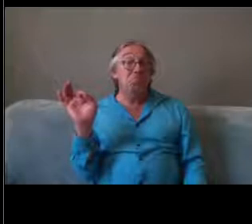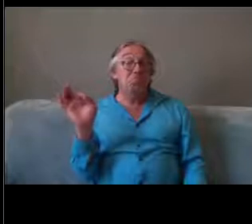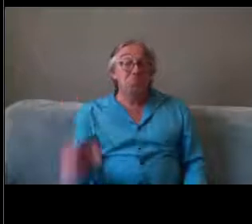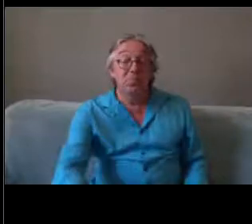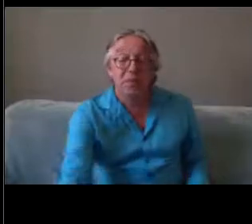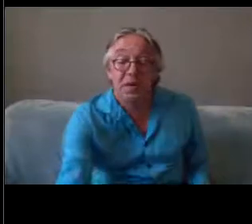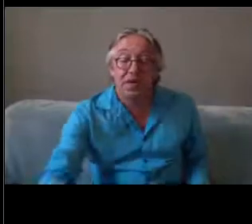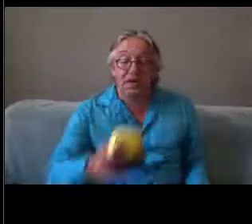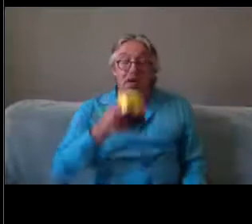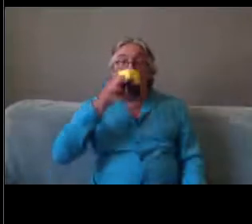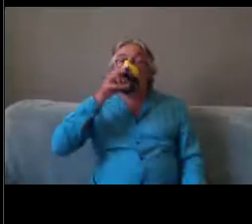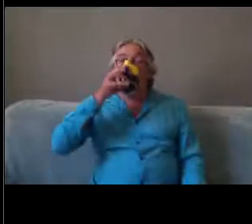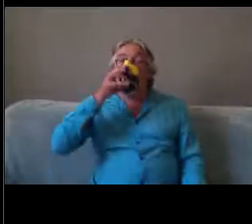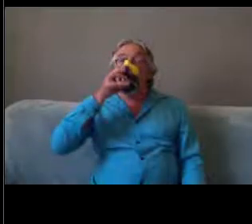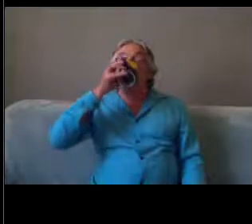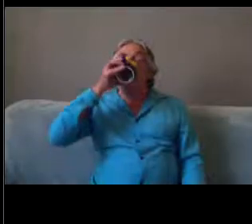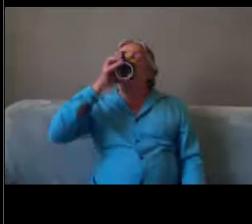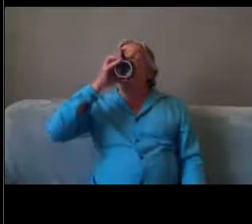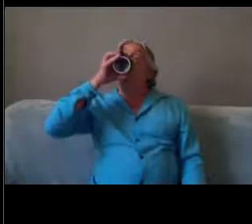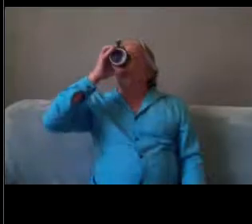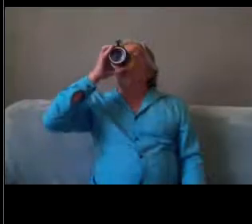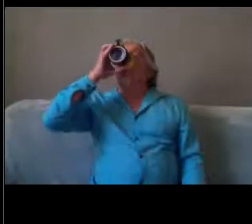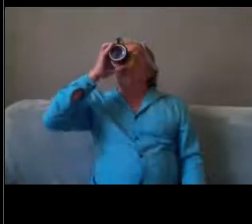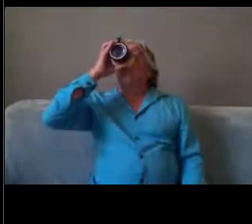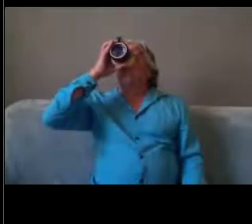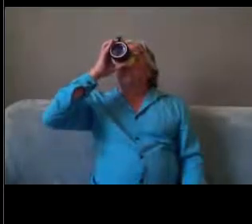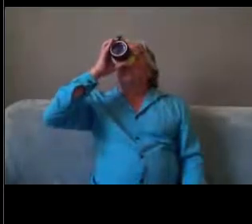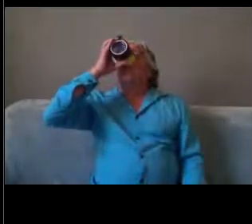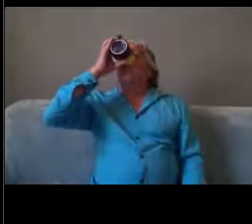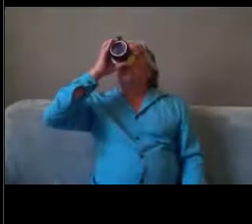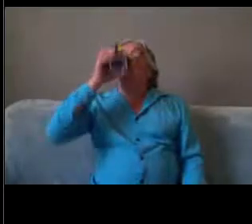the Youth dialogue in the field of Youth.